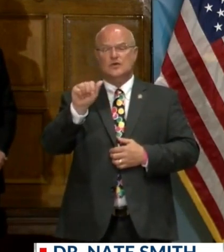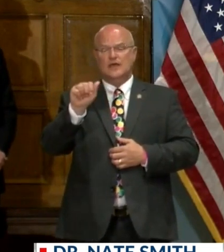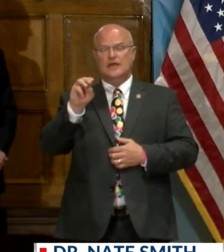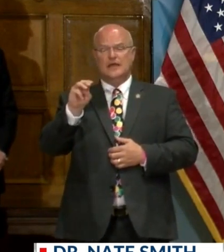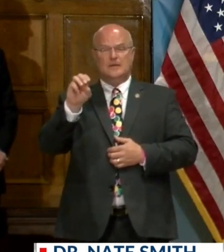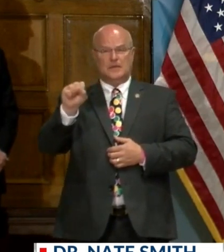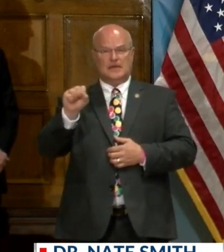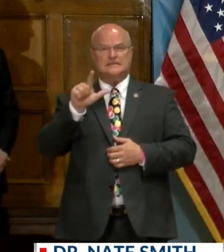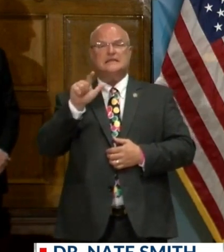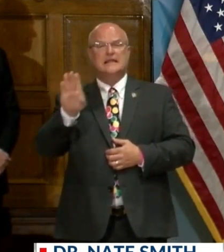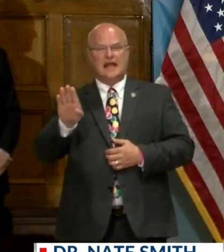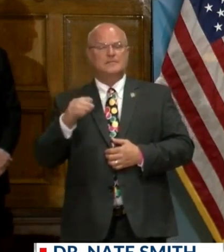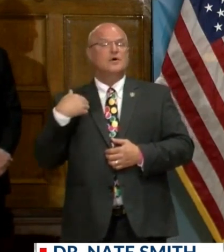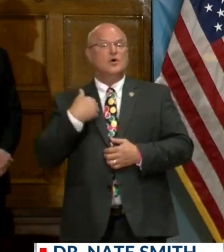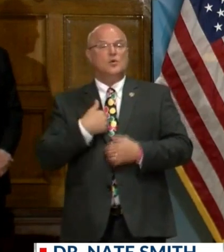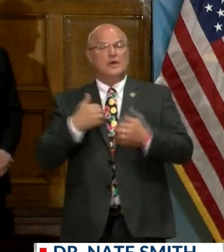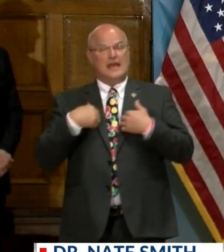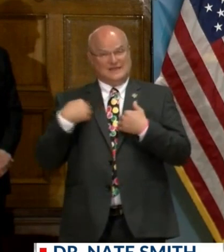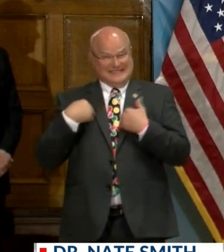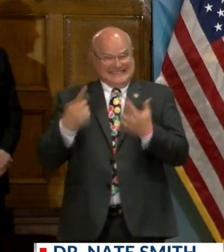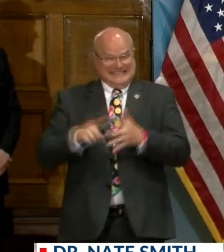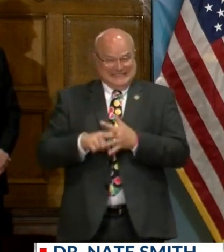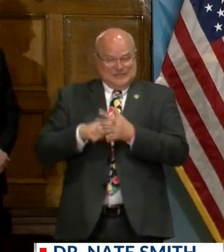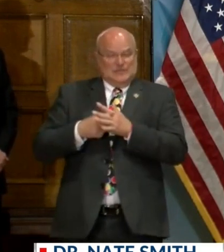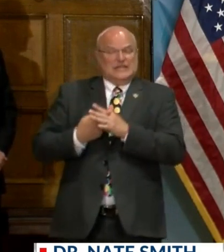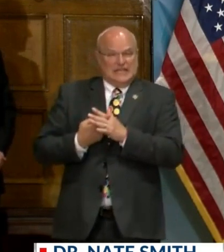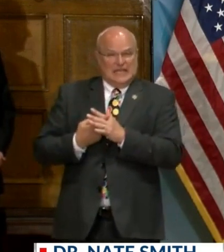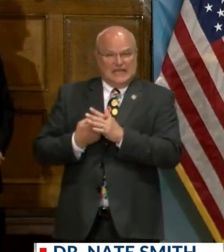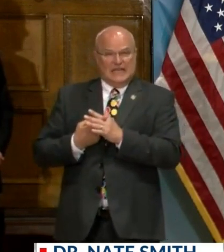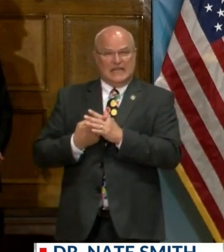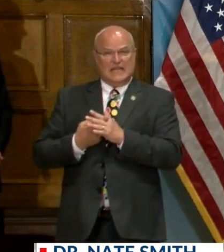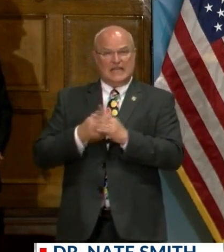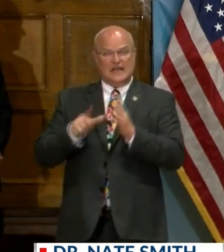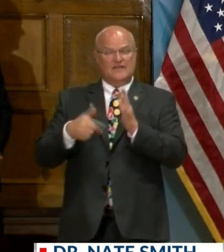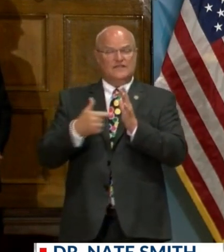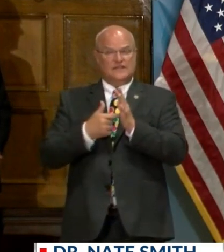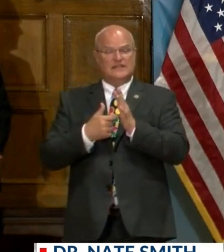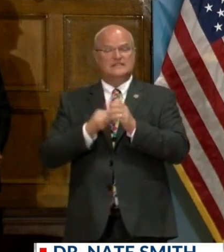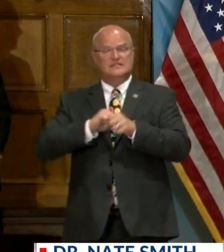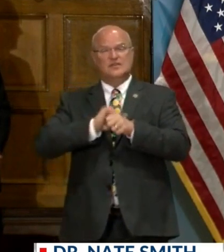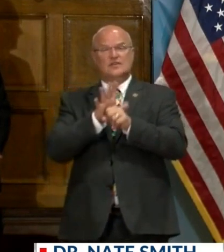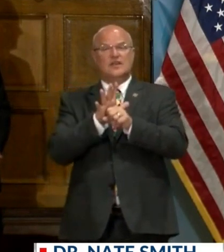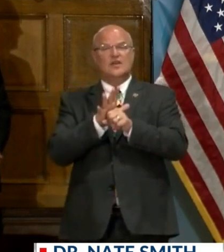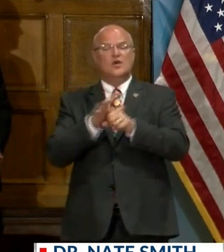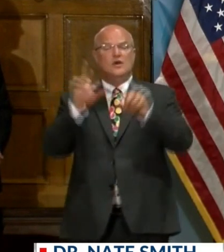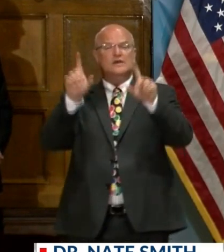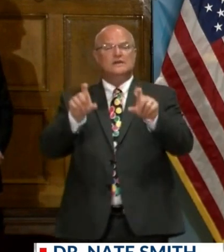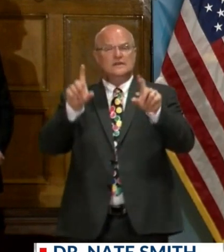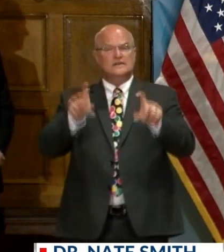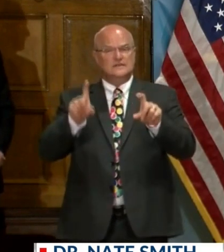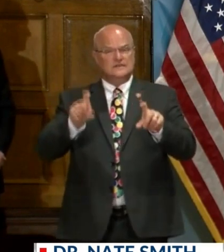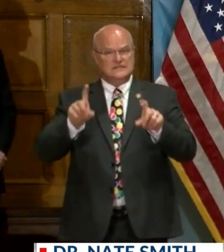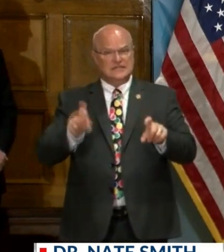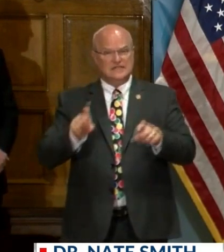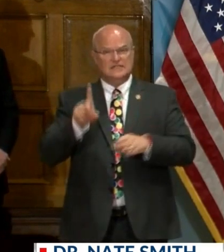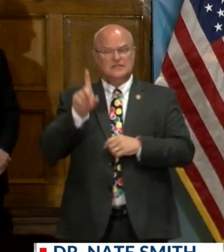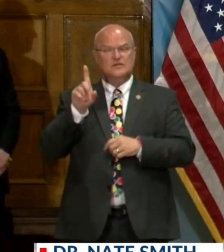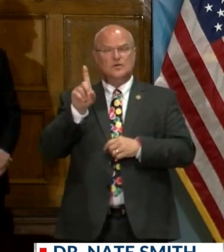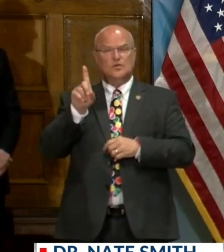4.4%. OF THOSE 2,909, 257 WERE FROM THE ARKANSAS PUBLIC DEPARTMENT OF HEALTH LAB, THE OTHERS FROM THE UMAS LAB. SINCE